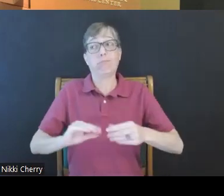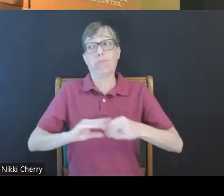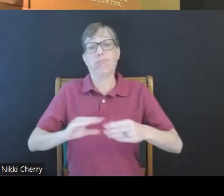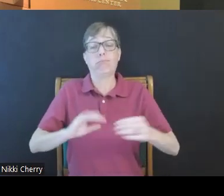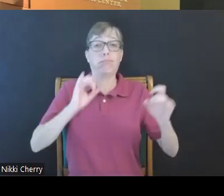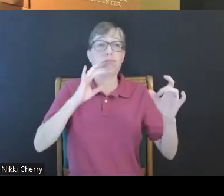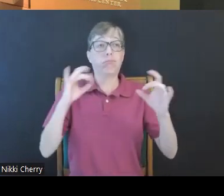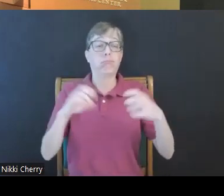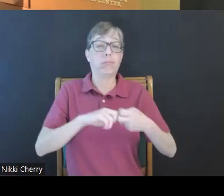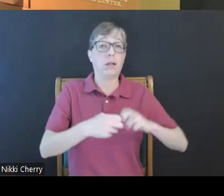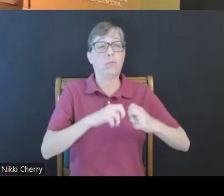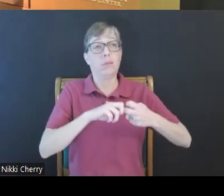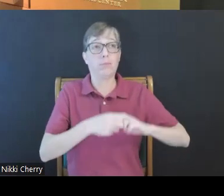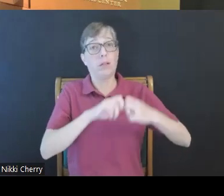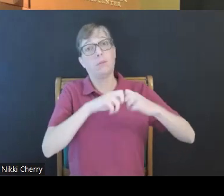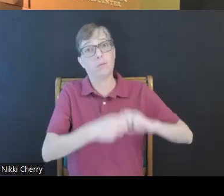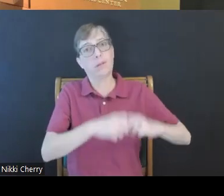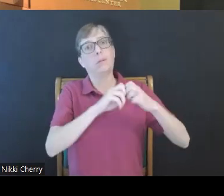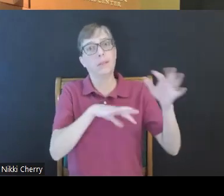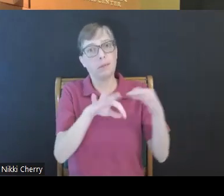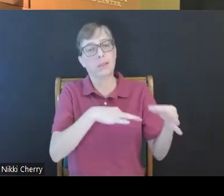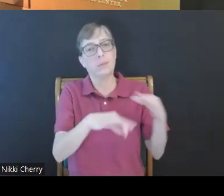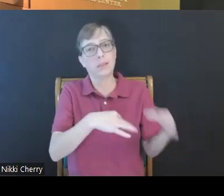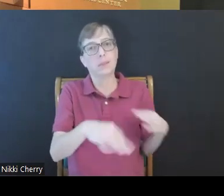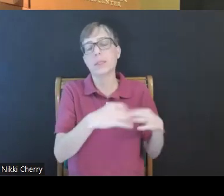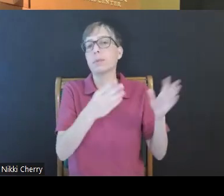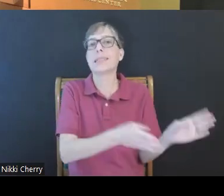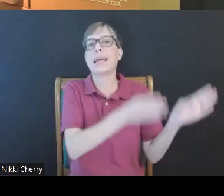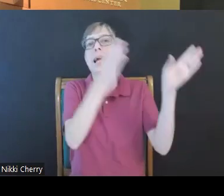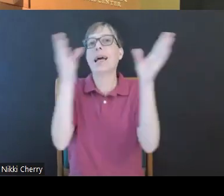a little bit and see what is it that we could do so I'm going to touch on a couple of ways we could